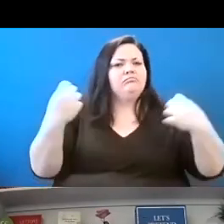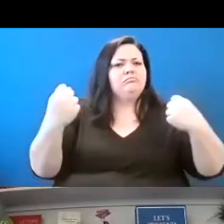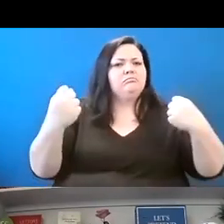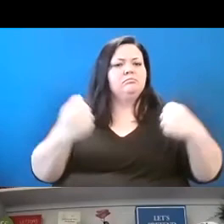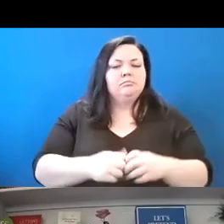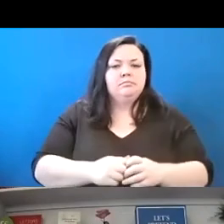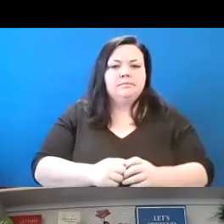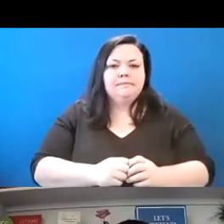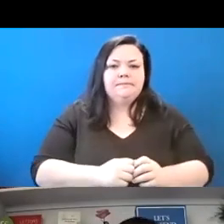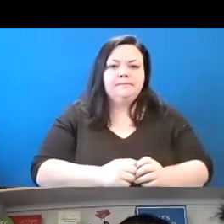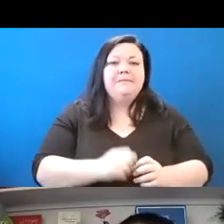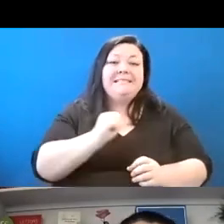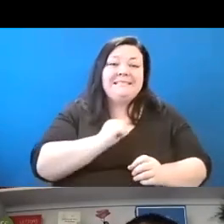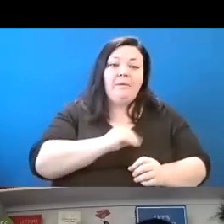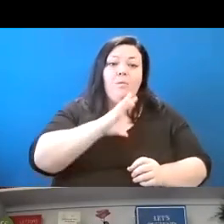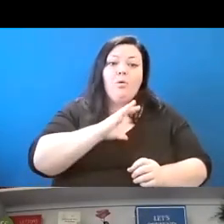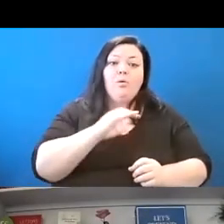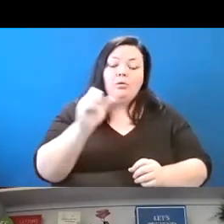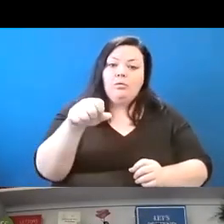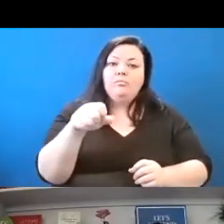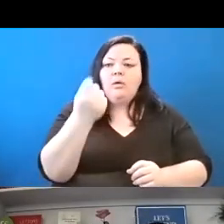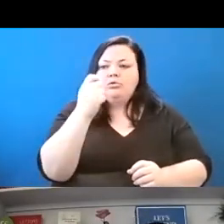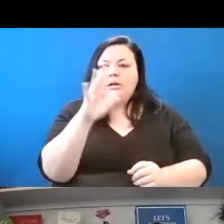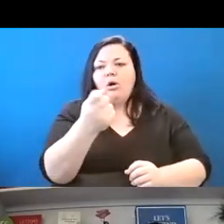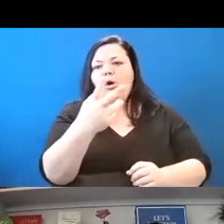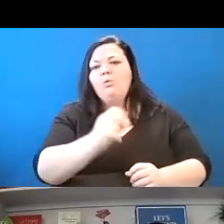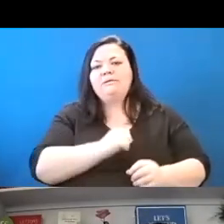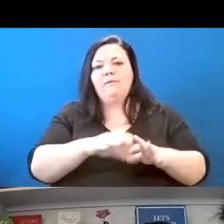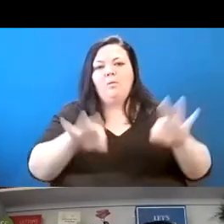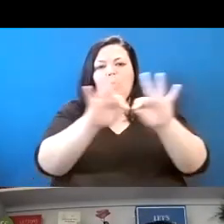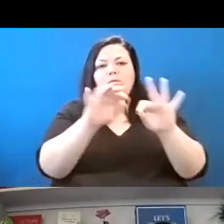self-worth understanding her own self-worth so i apologize if i misunderstood that